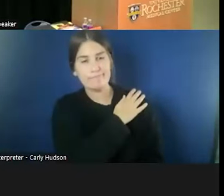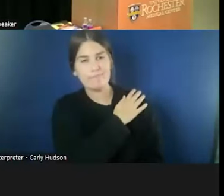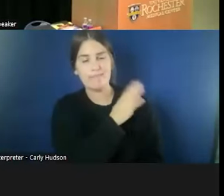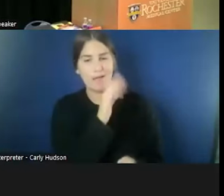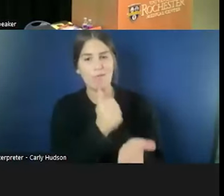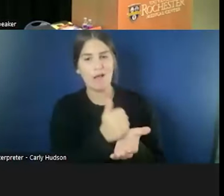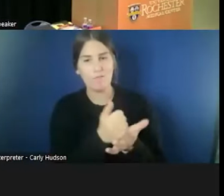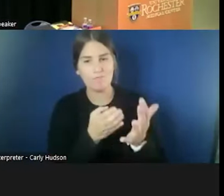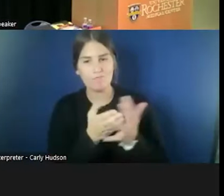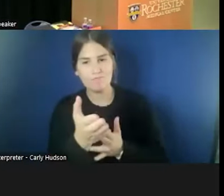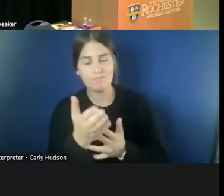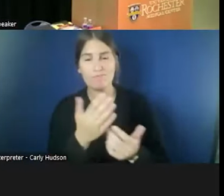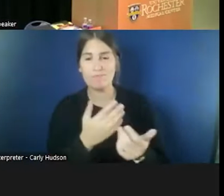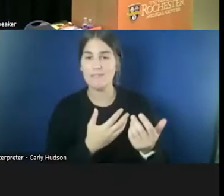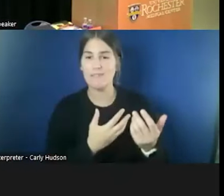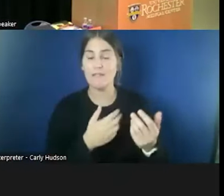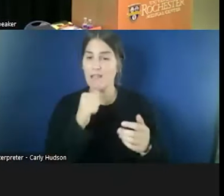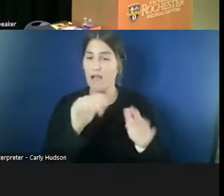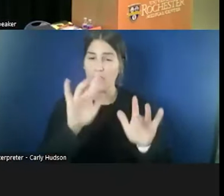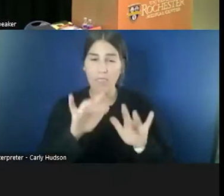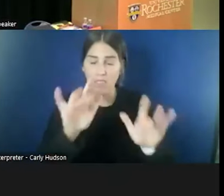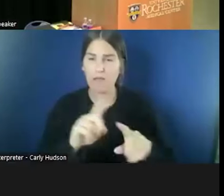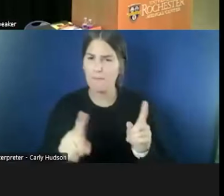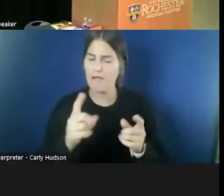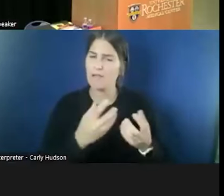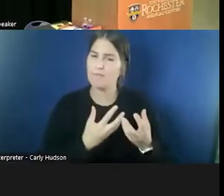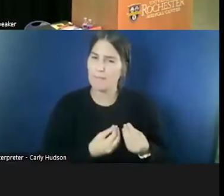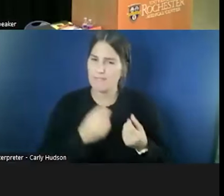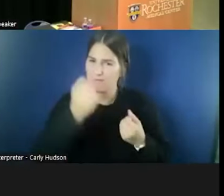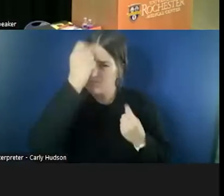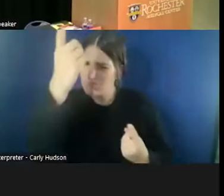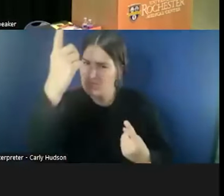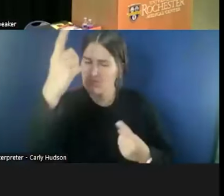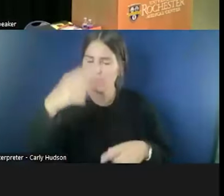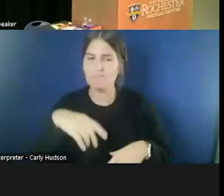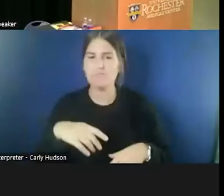through this empathy not sympathy it's too far often we feel sorry for individuals when we see